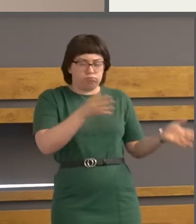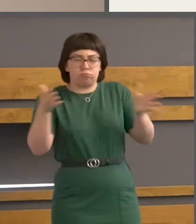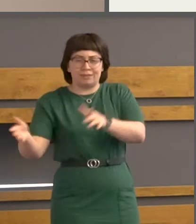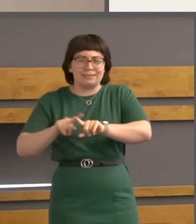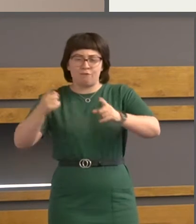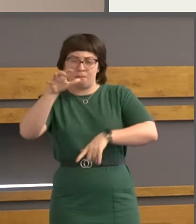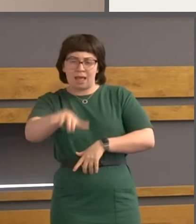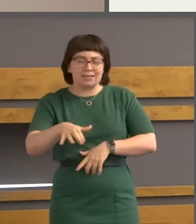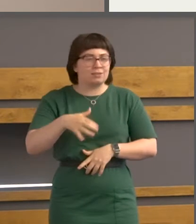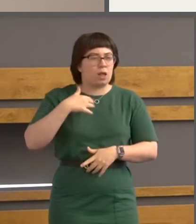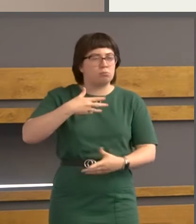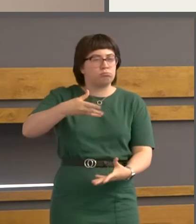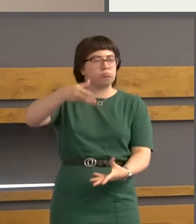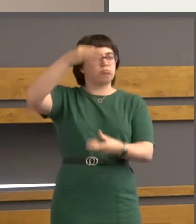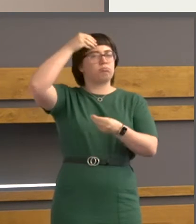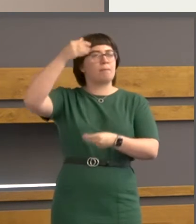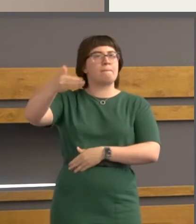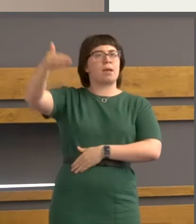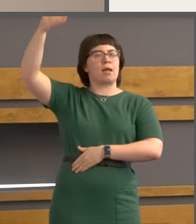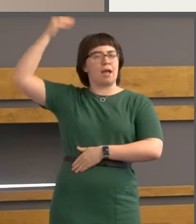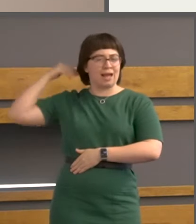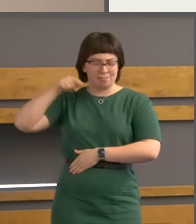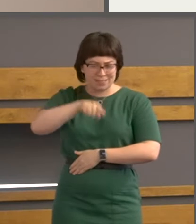or carry you towards these histories and these peoples.